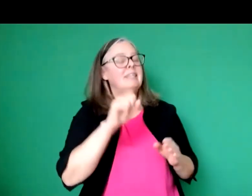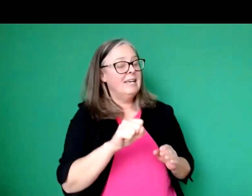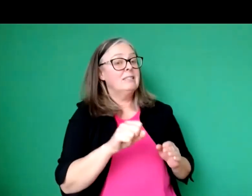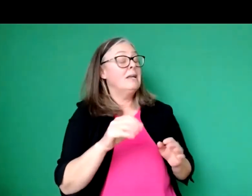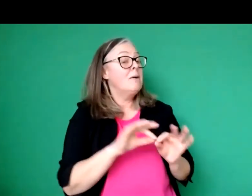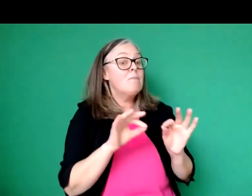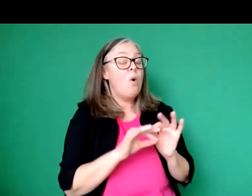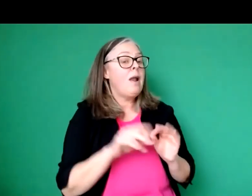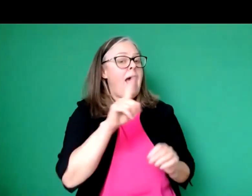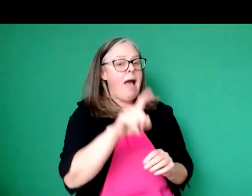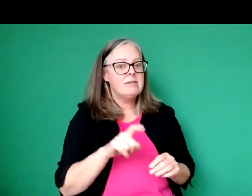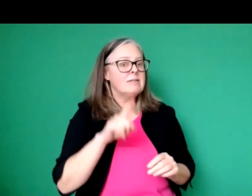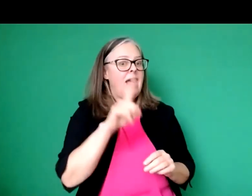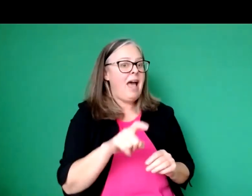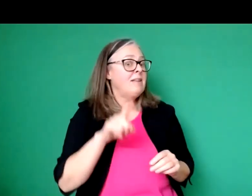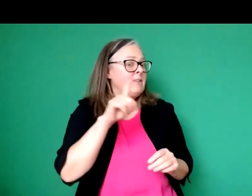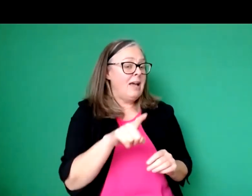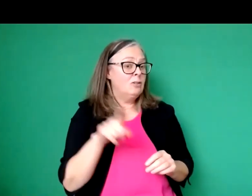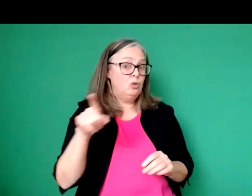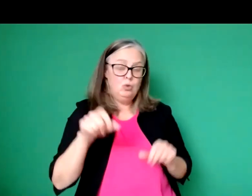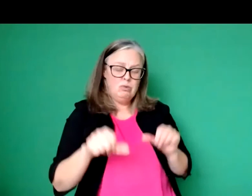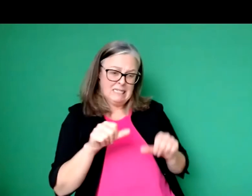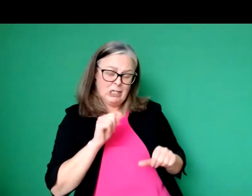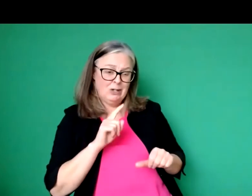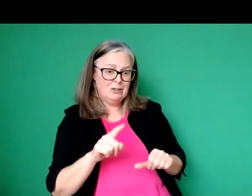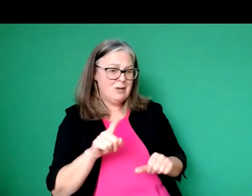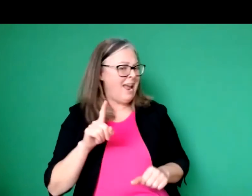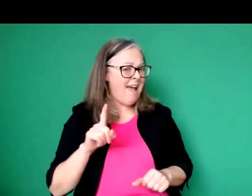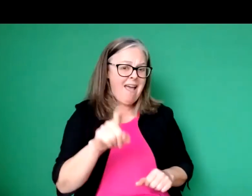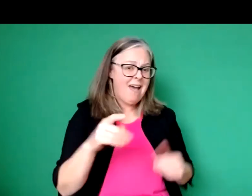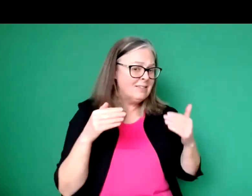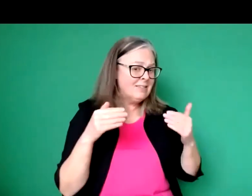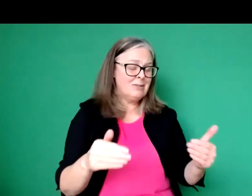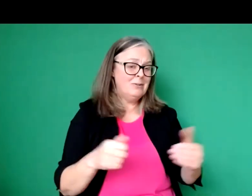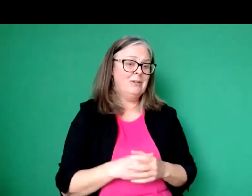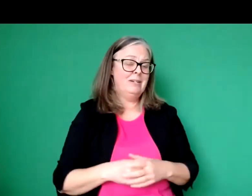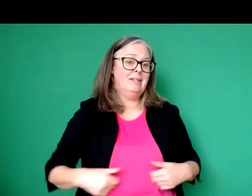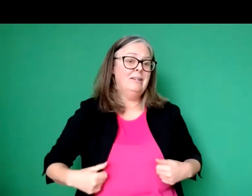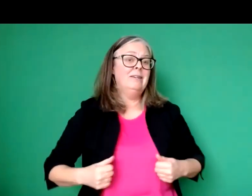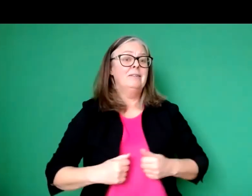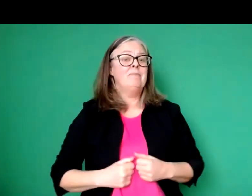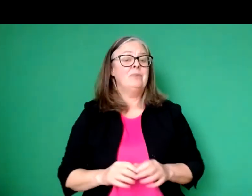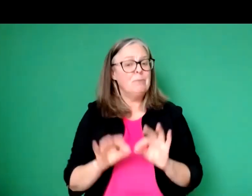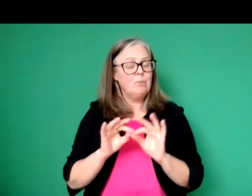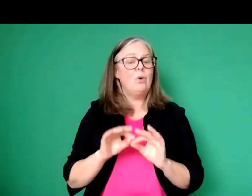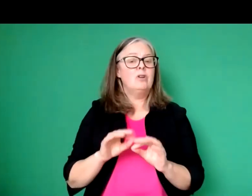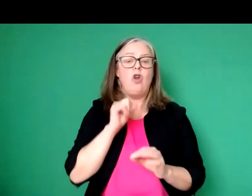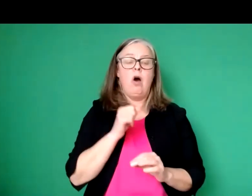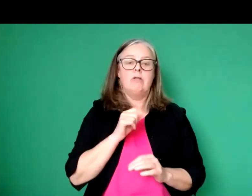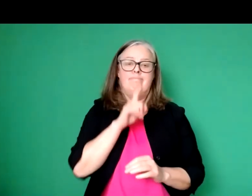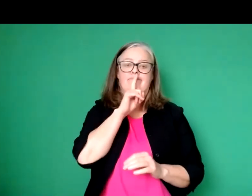not sure ask because the only way we're going to be able to filter out the um the online ten dollar